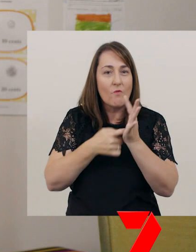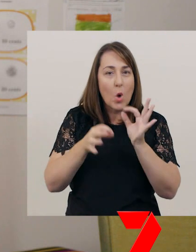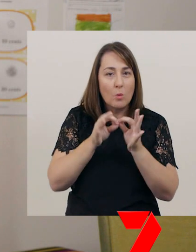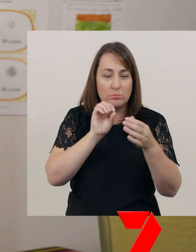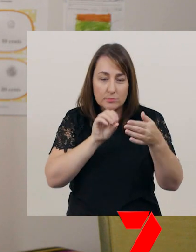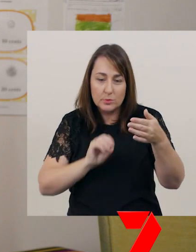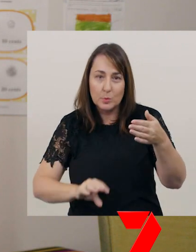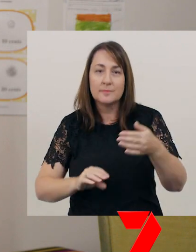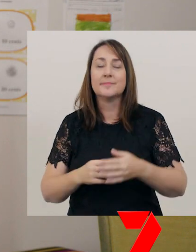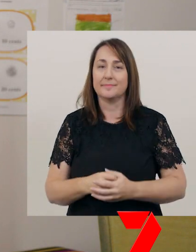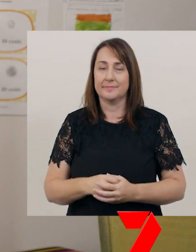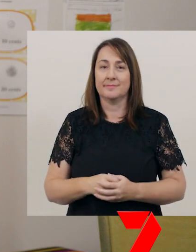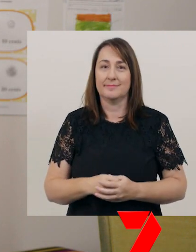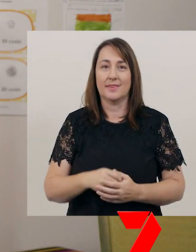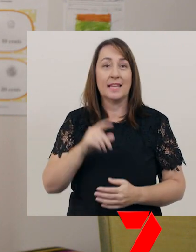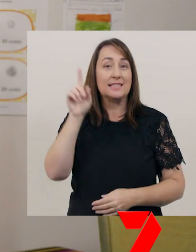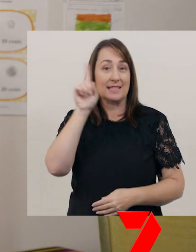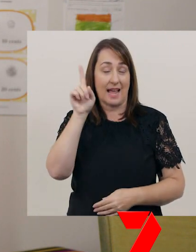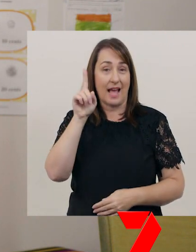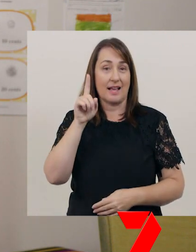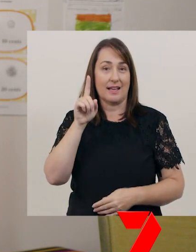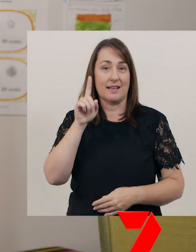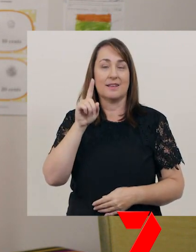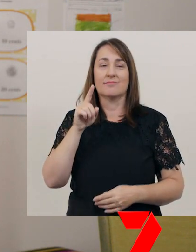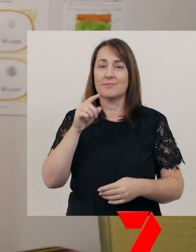Well, today I'm going to leave you with a challenge.